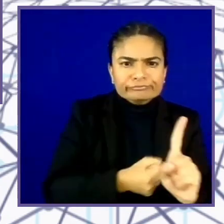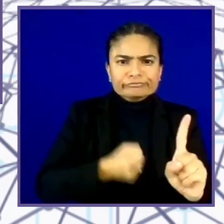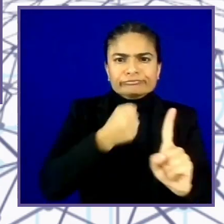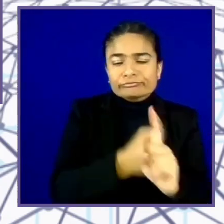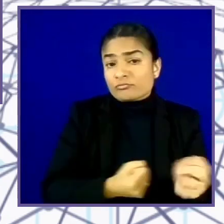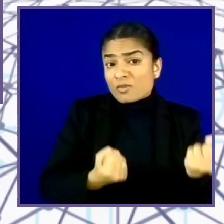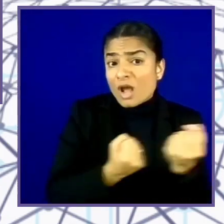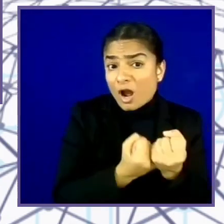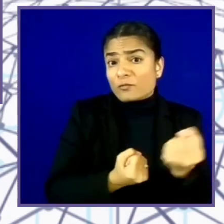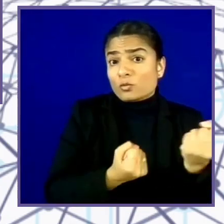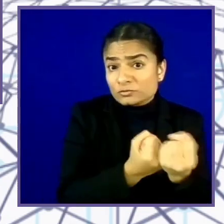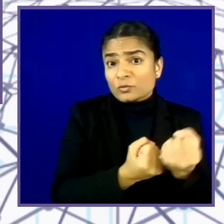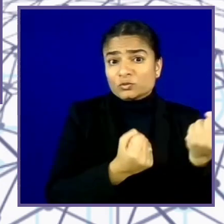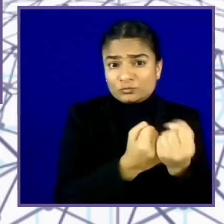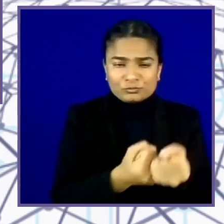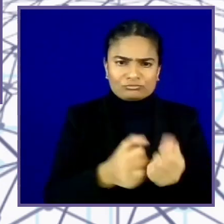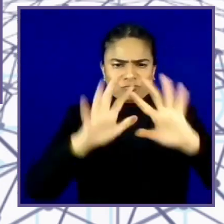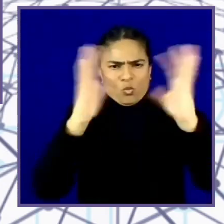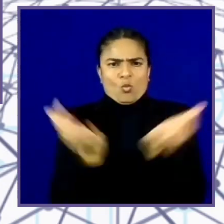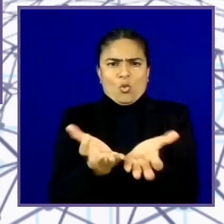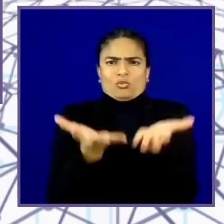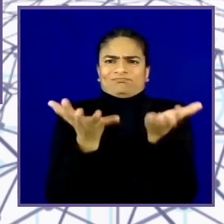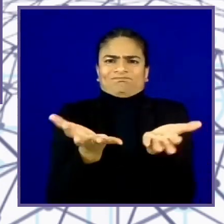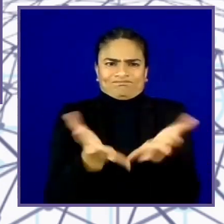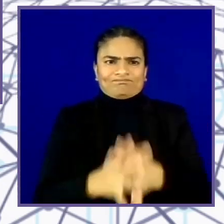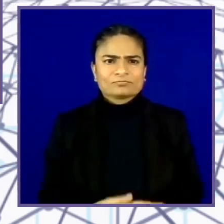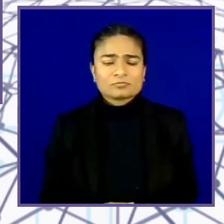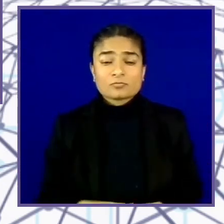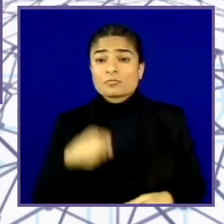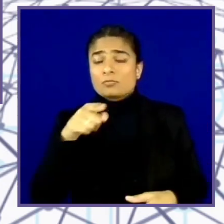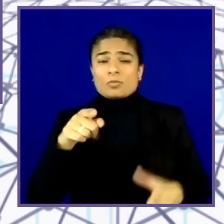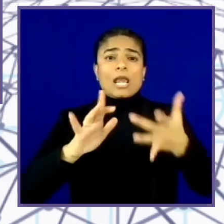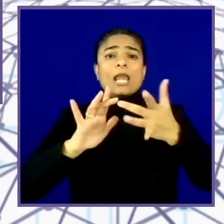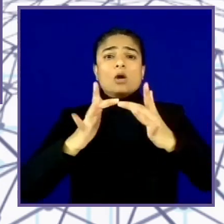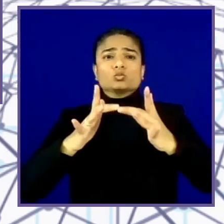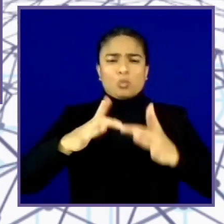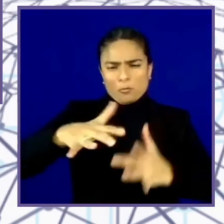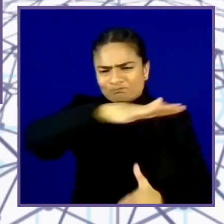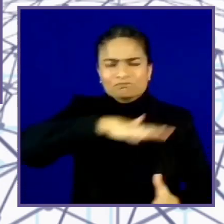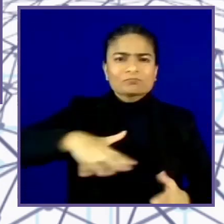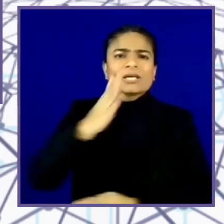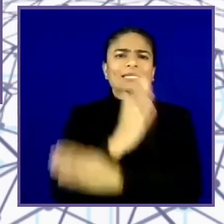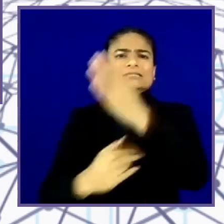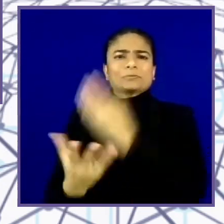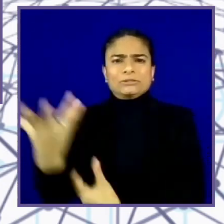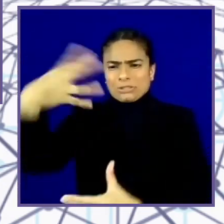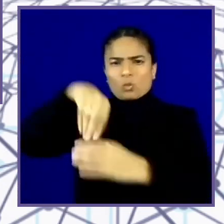and leaders been more meaningful and deeply personal to me. And as such,